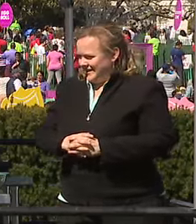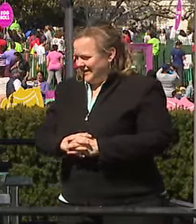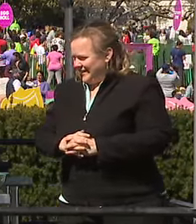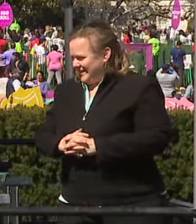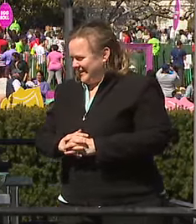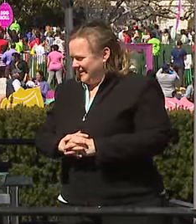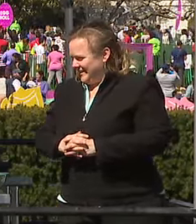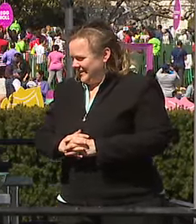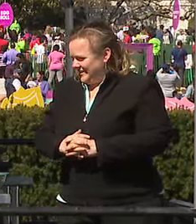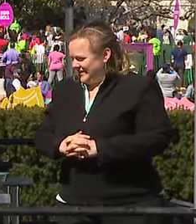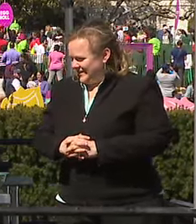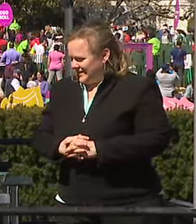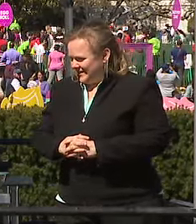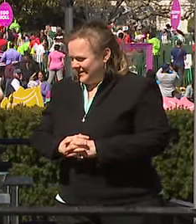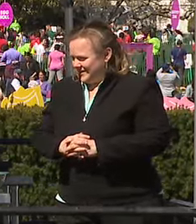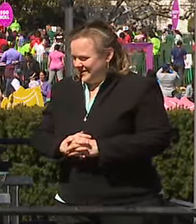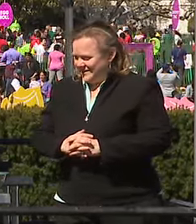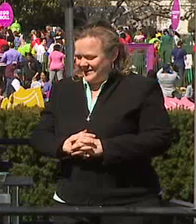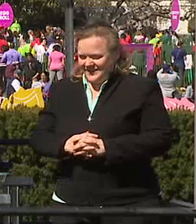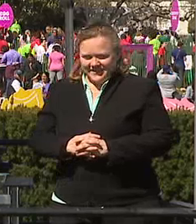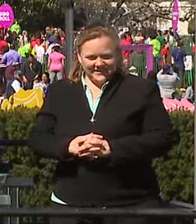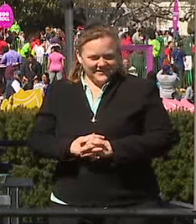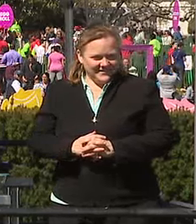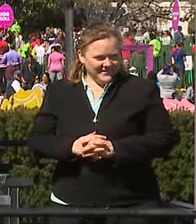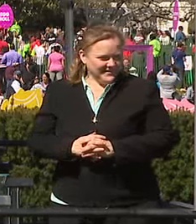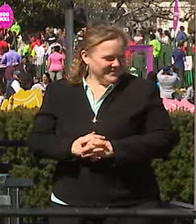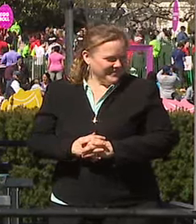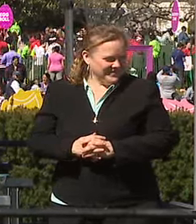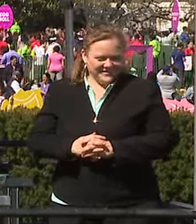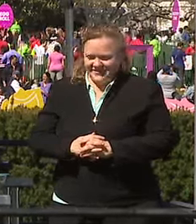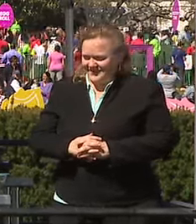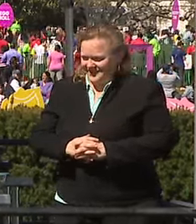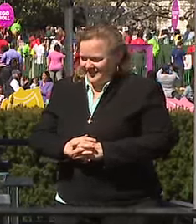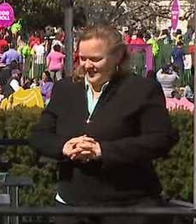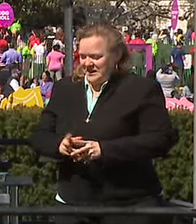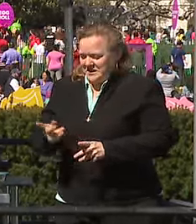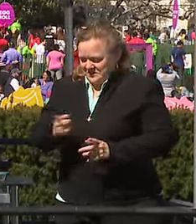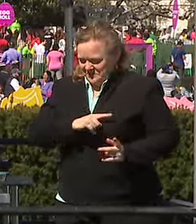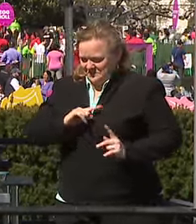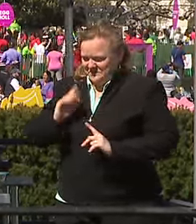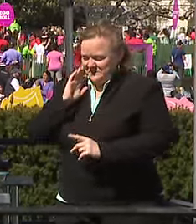Kwame Onwuachi: All right, come on up. So, all you have to do is keep layering this cake,